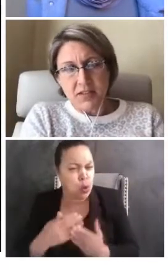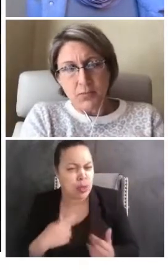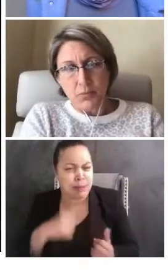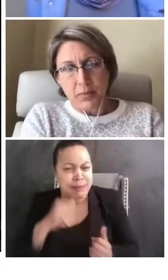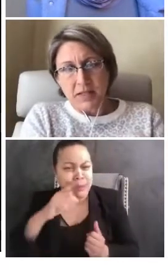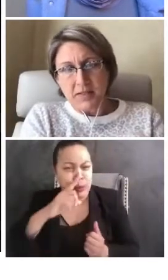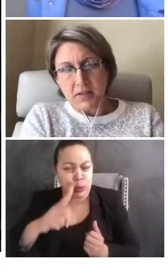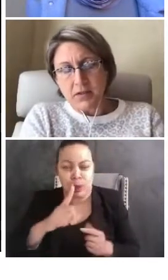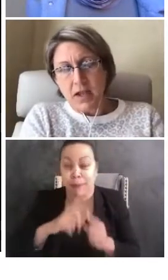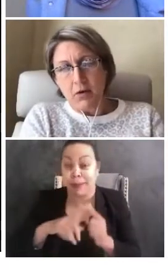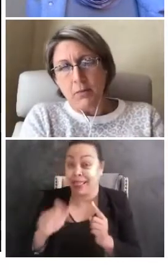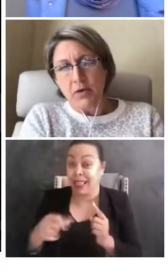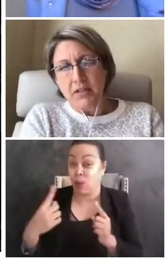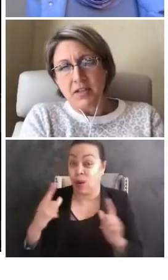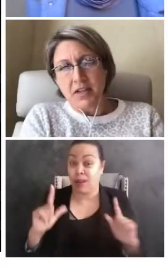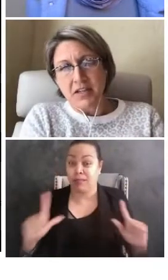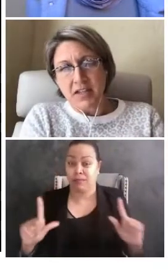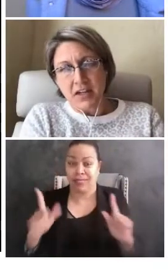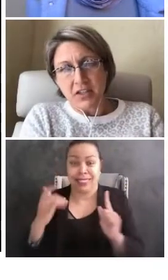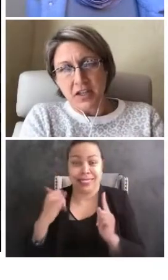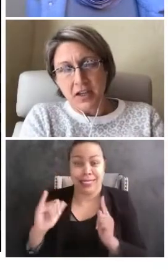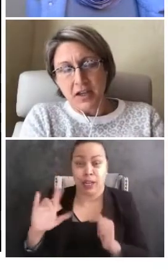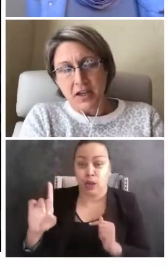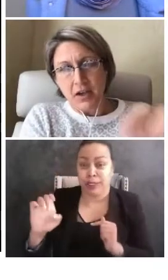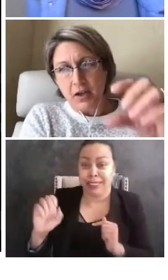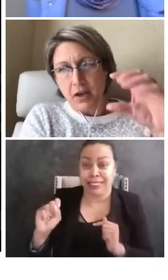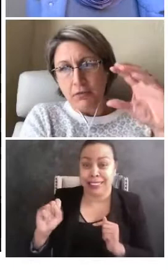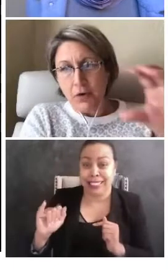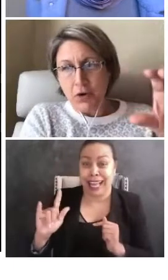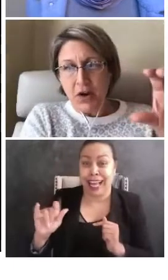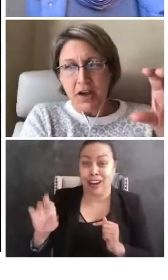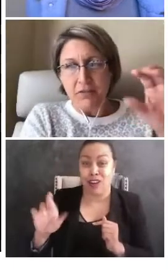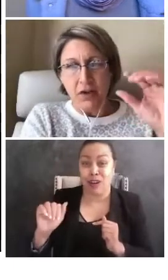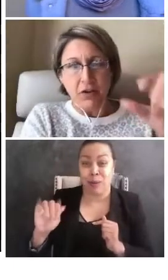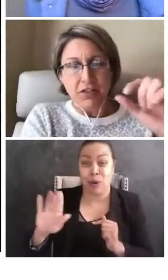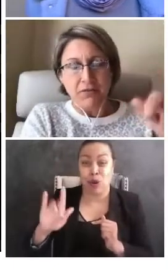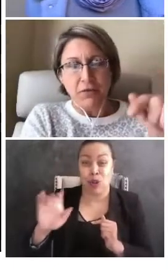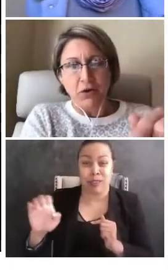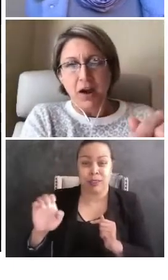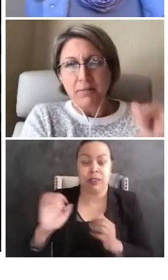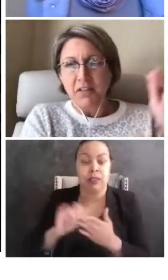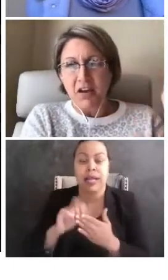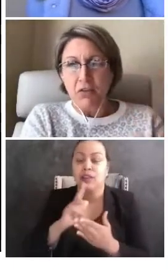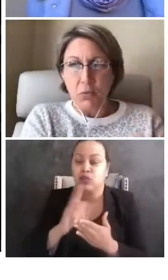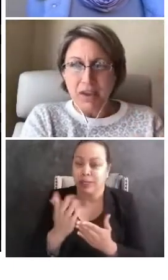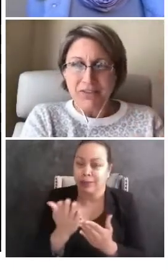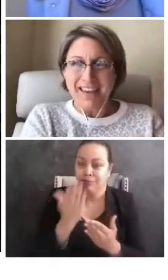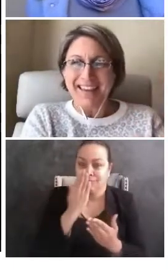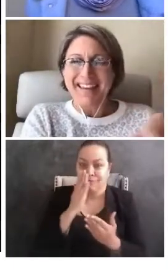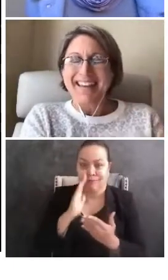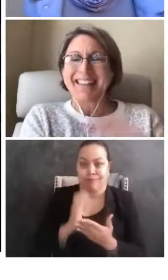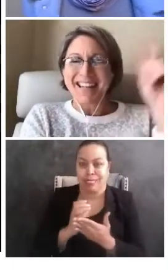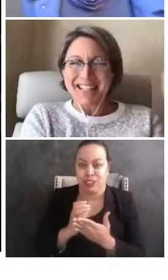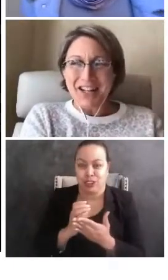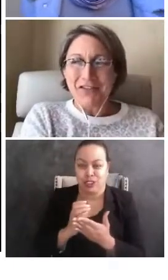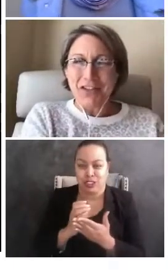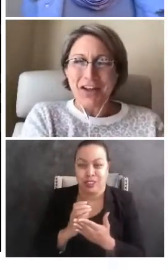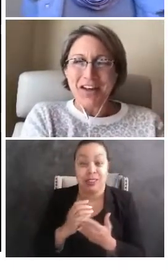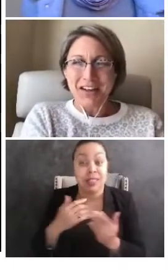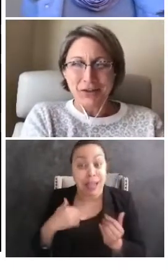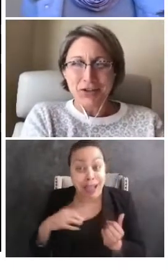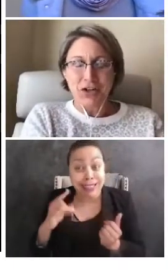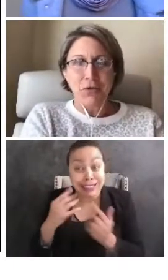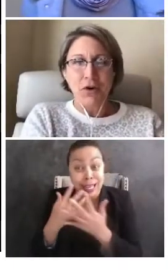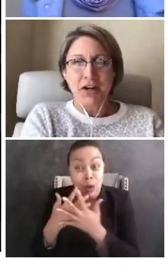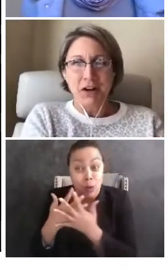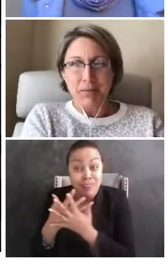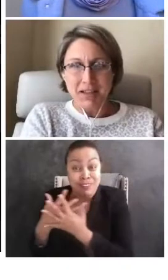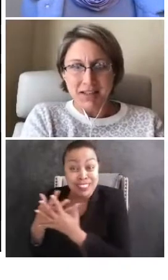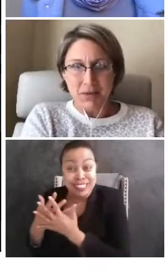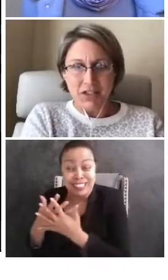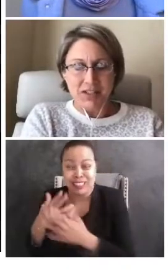This piece is actually a close-up photograph of the weaving I did of the piece we just